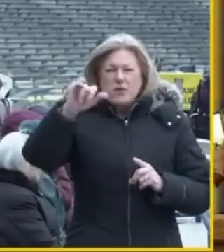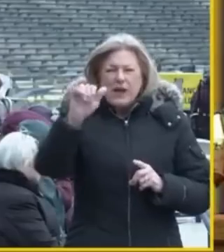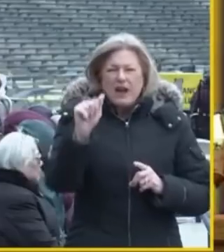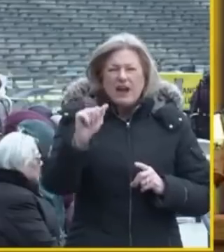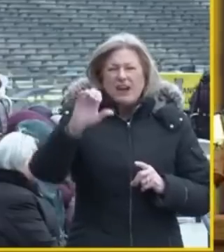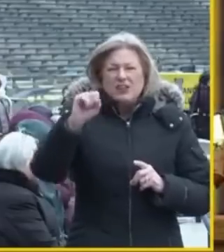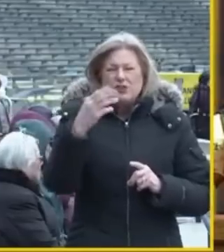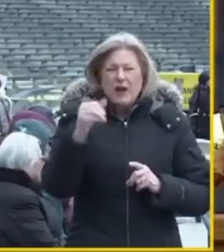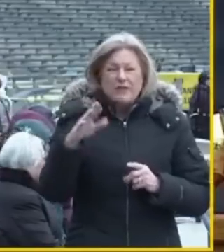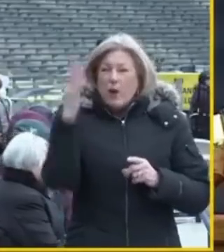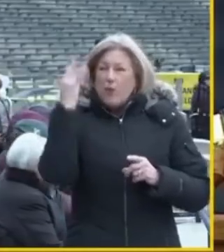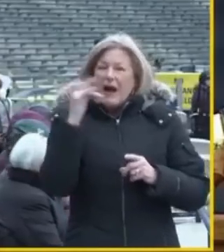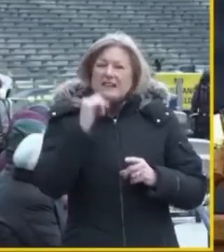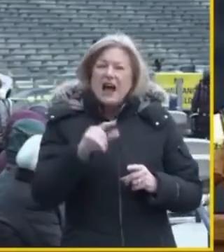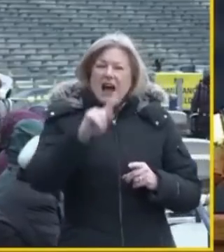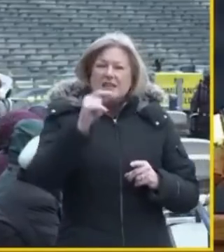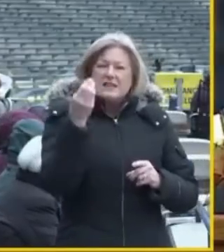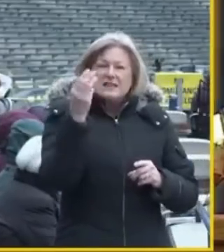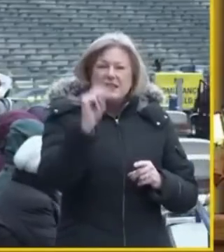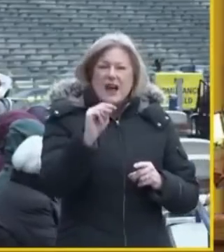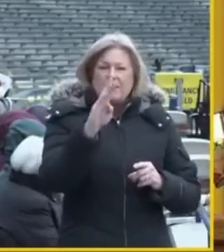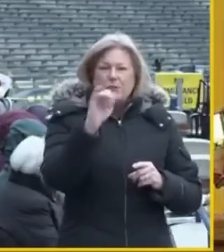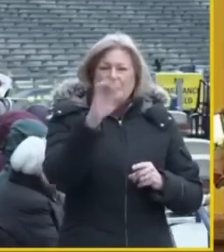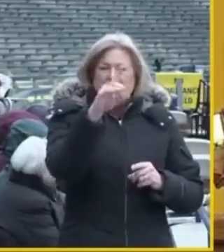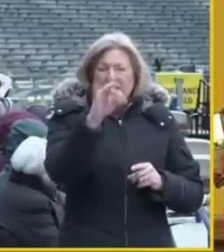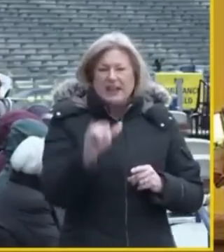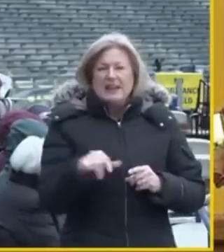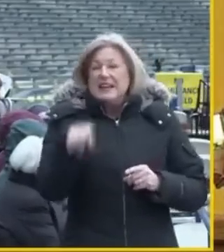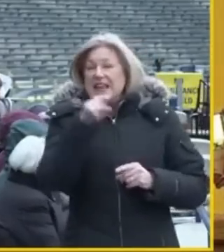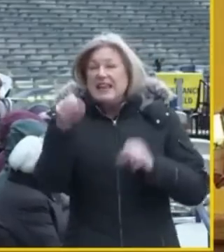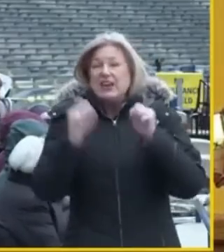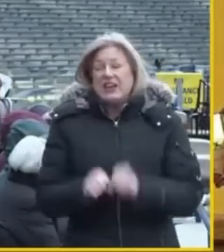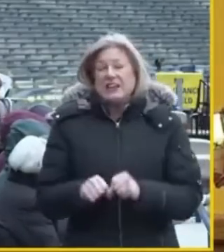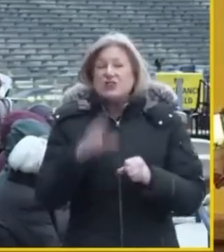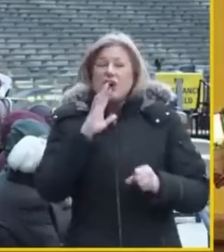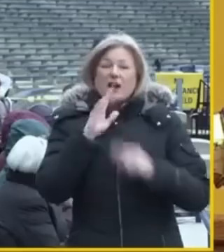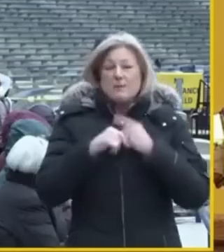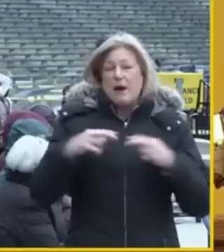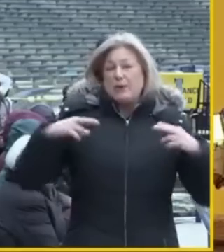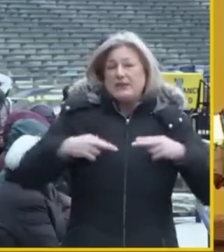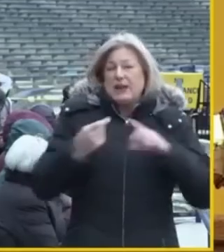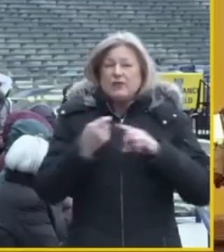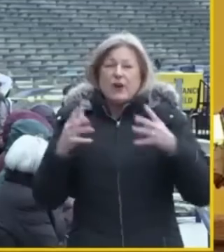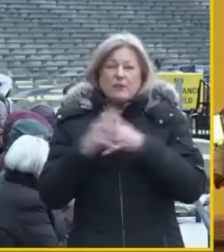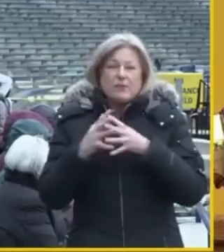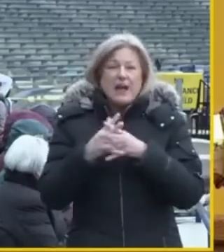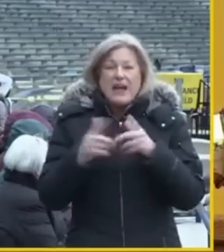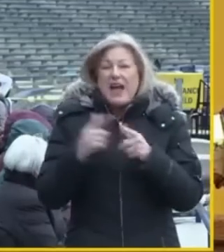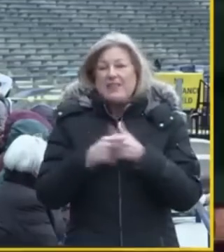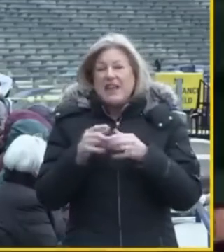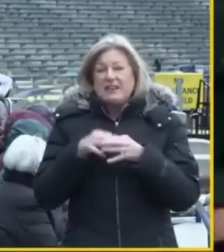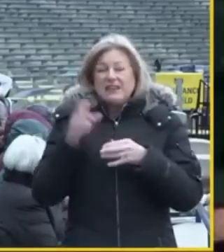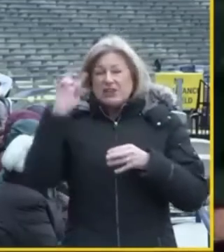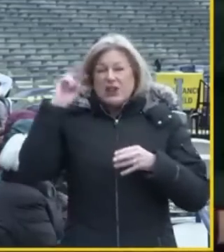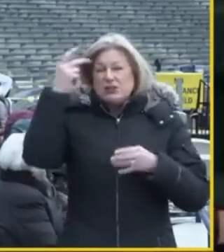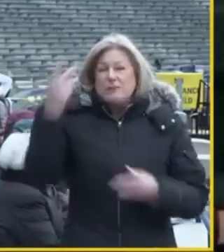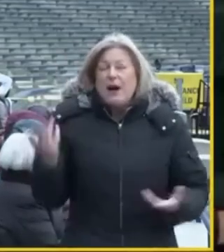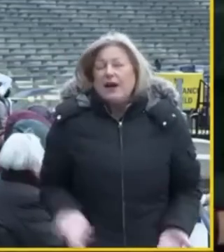I mean, he could talk about retiring from football, and then deciding not to retire from football,